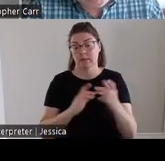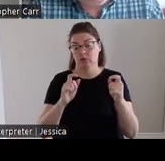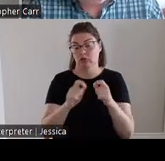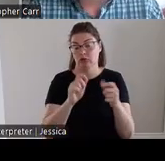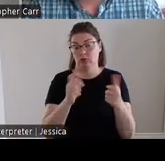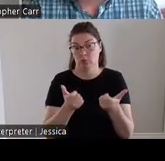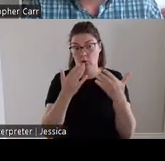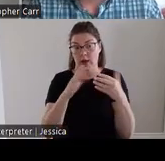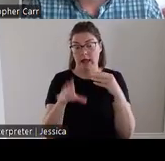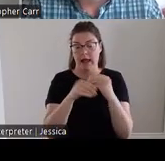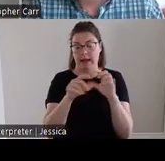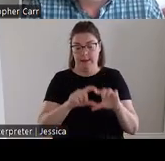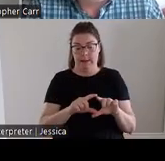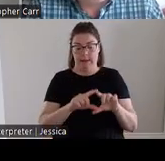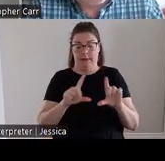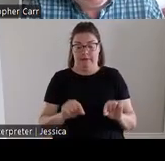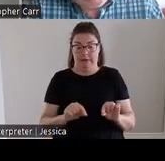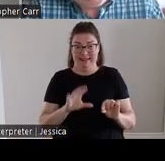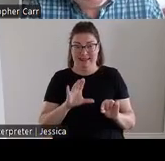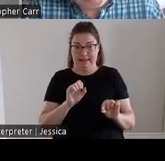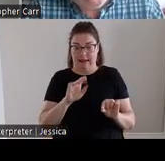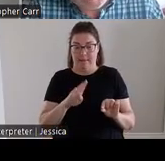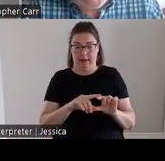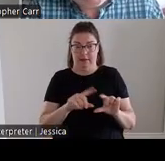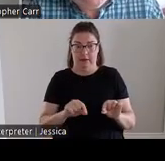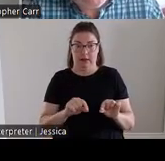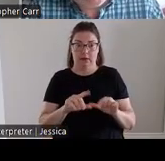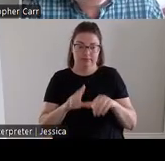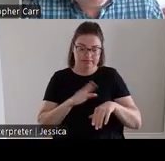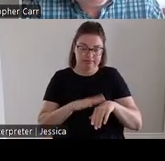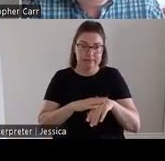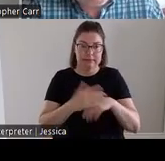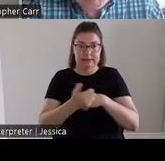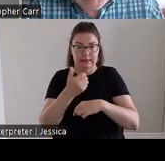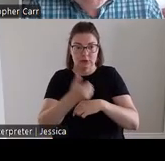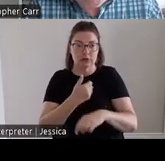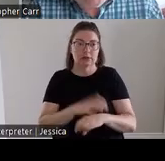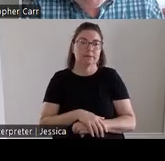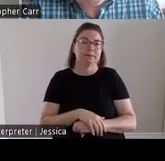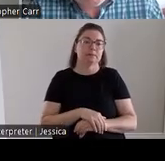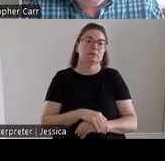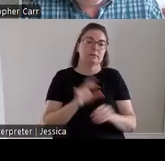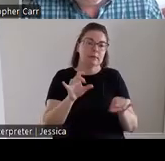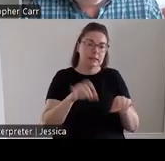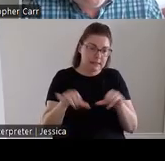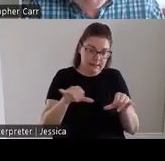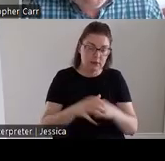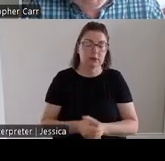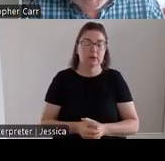accessibility hazards, accessibility standard conformance, as well as data provenance.